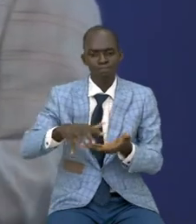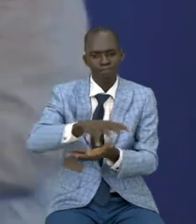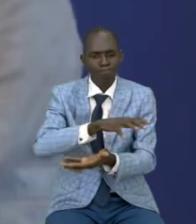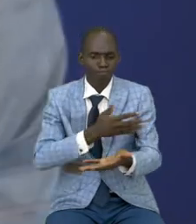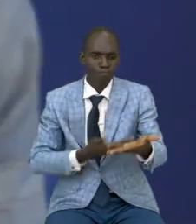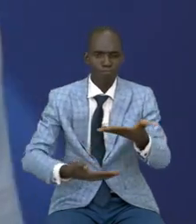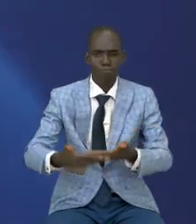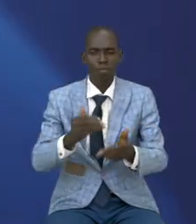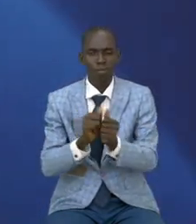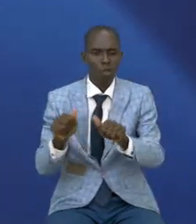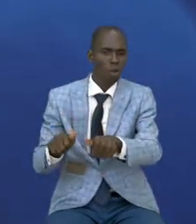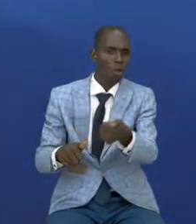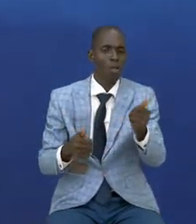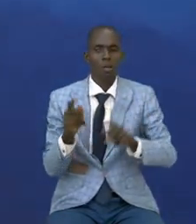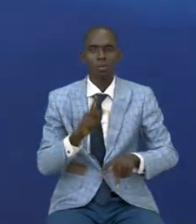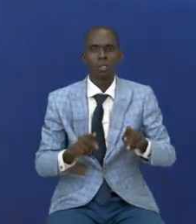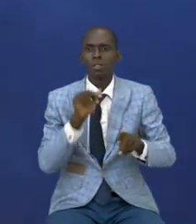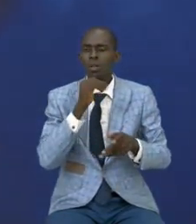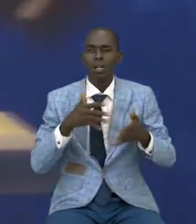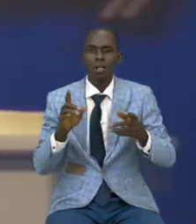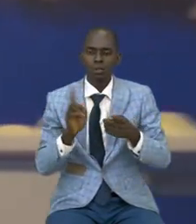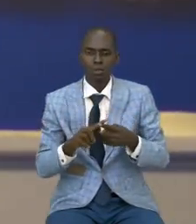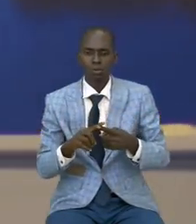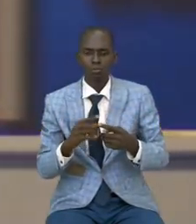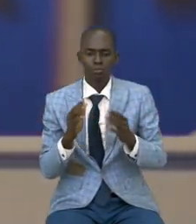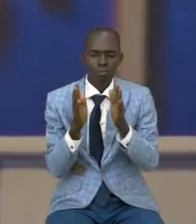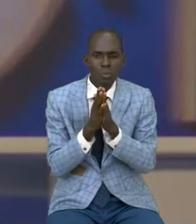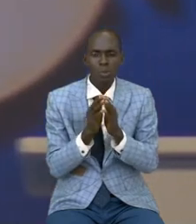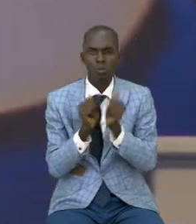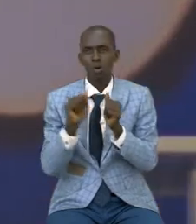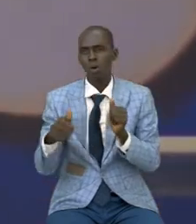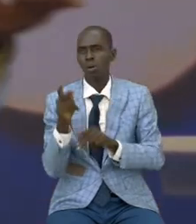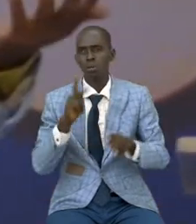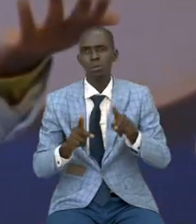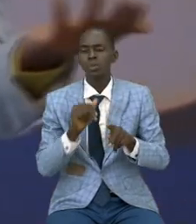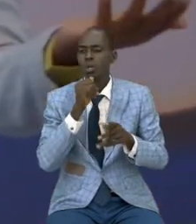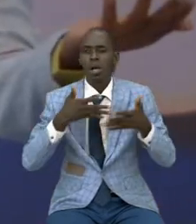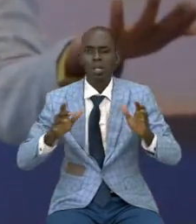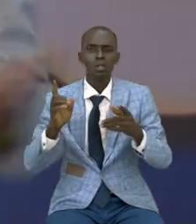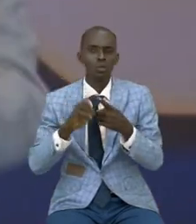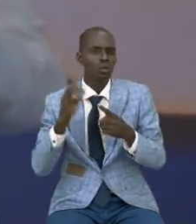they were not allowed to pray with other people they were not allowed to hear anything so the man